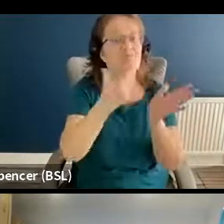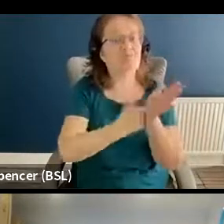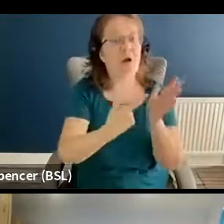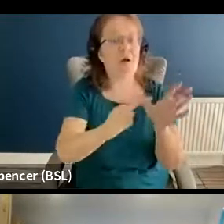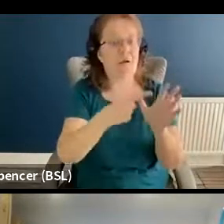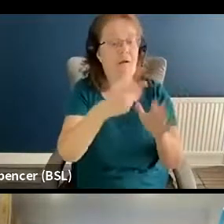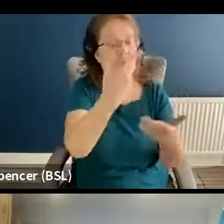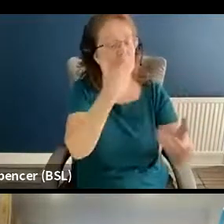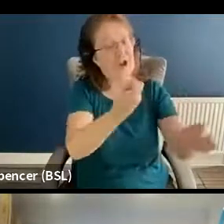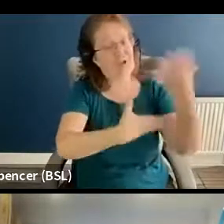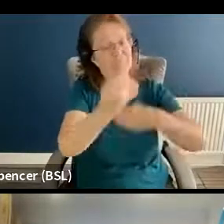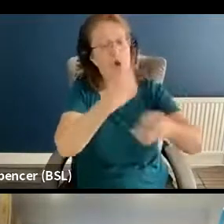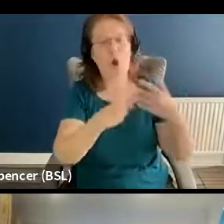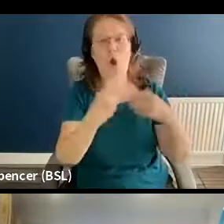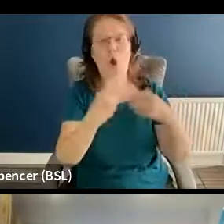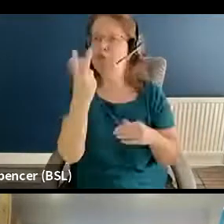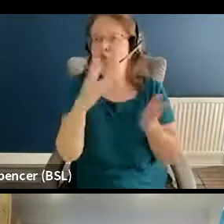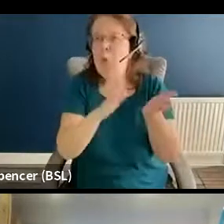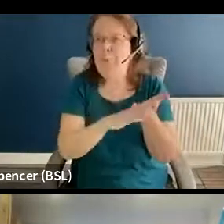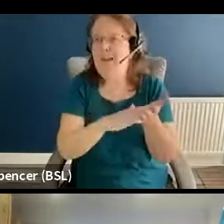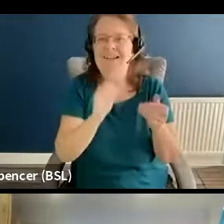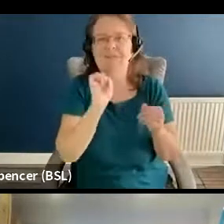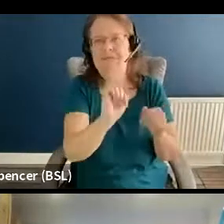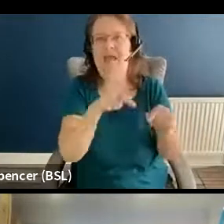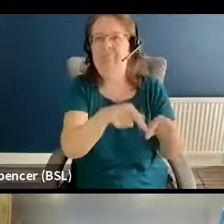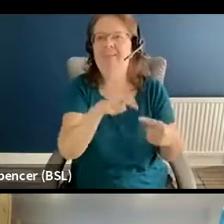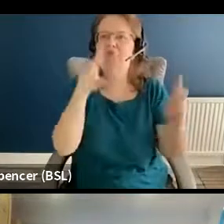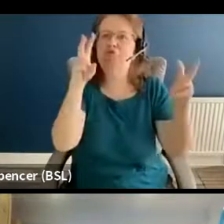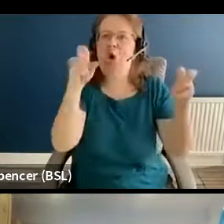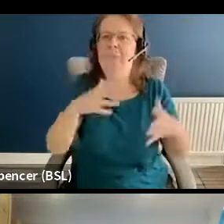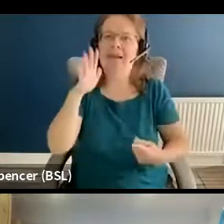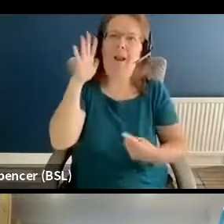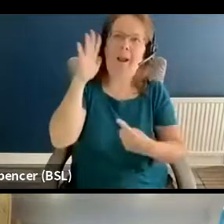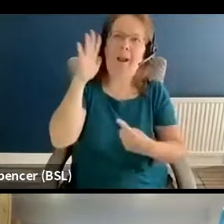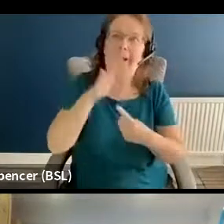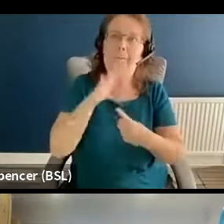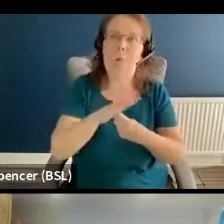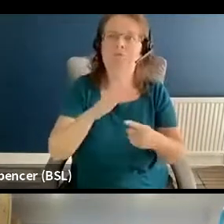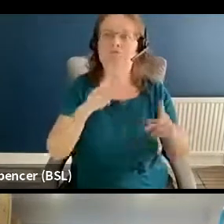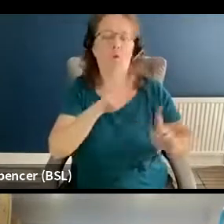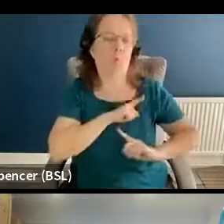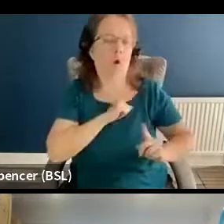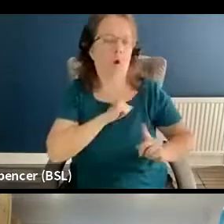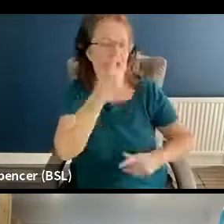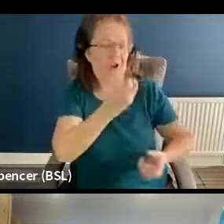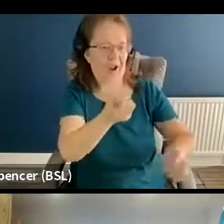in one to two minutes and why this topic matters to you. Thank you so much for showing this